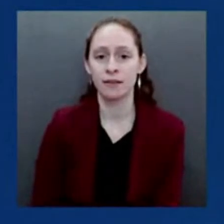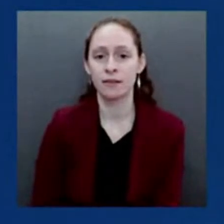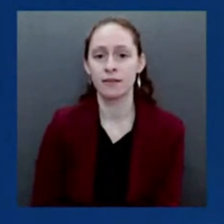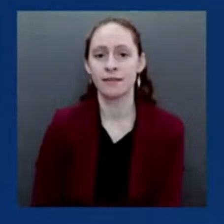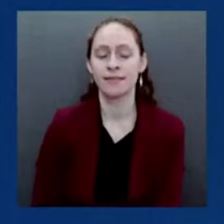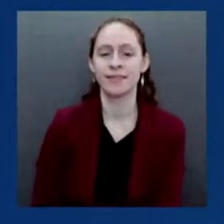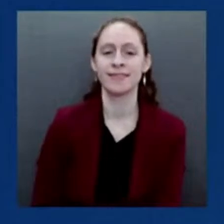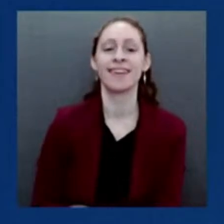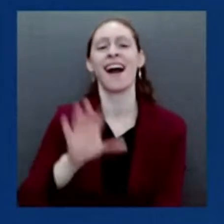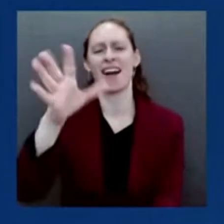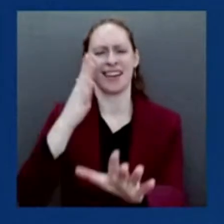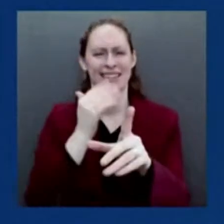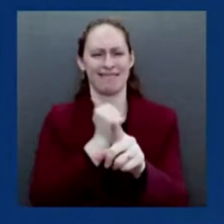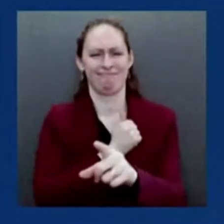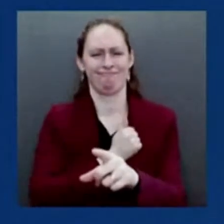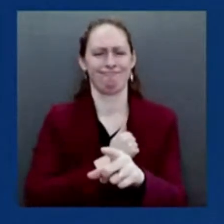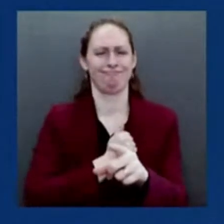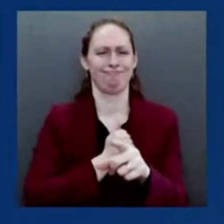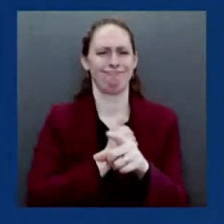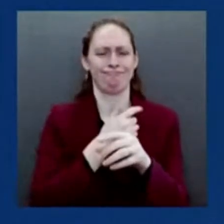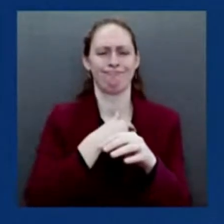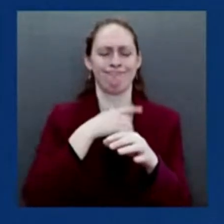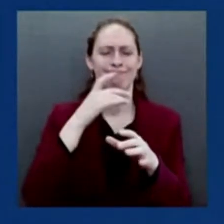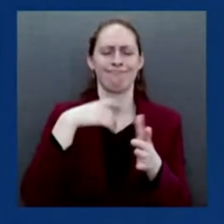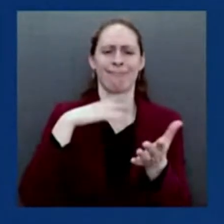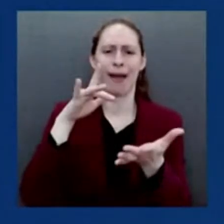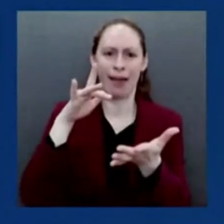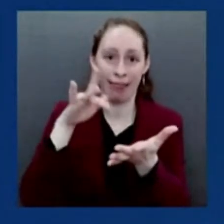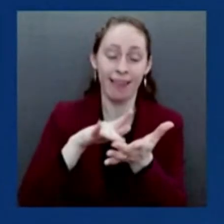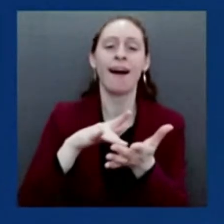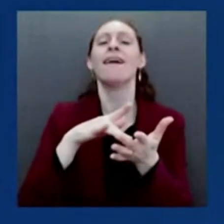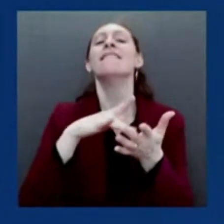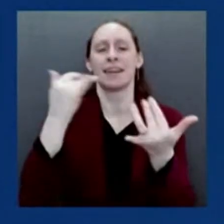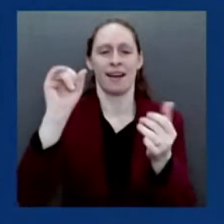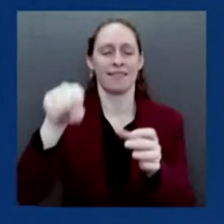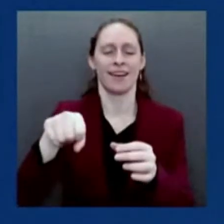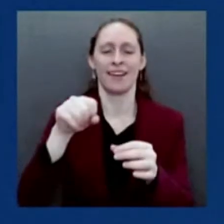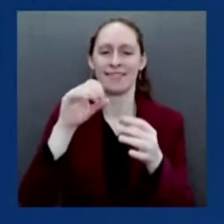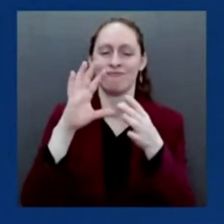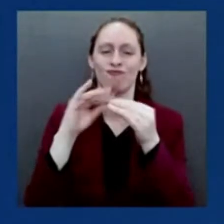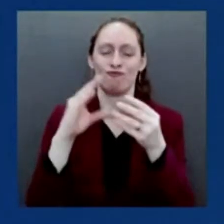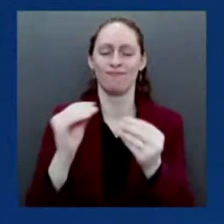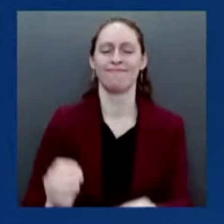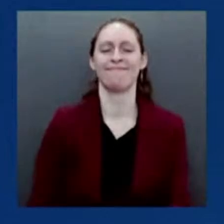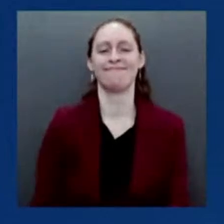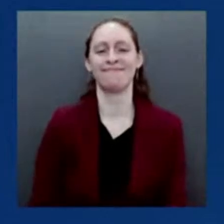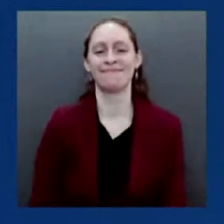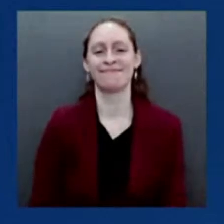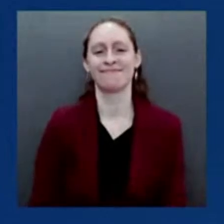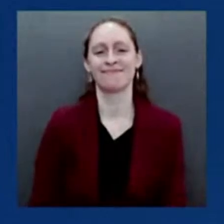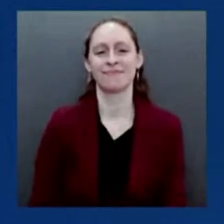ALLISON?